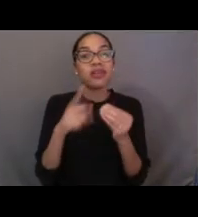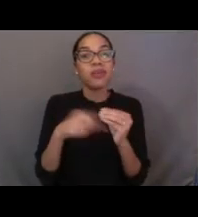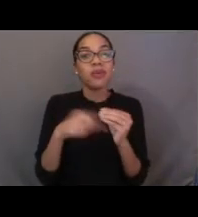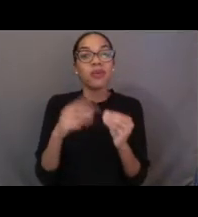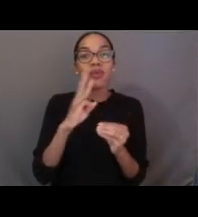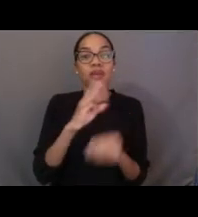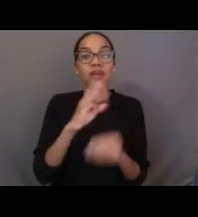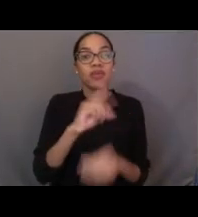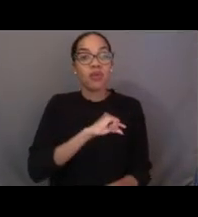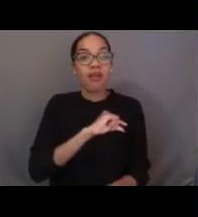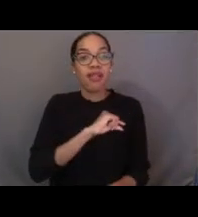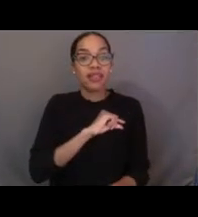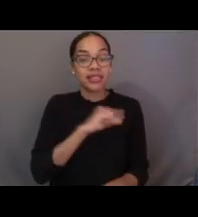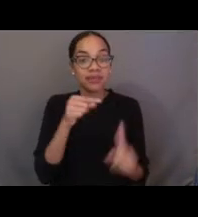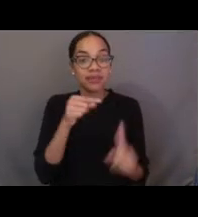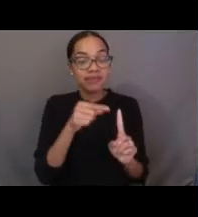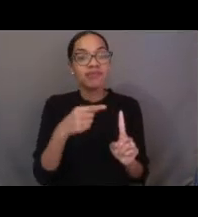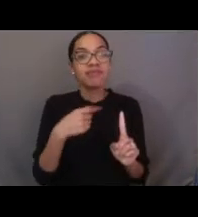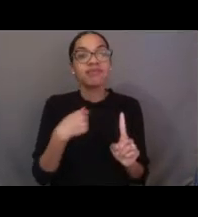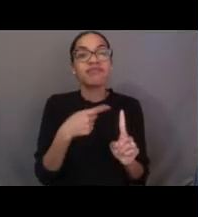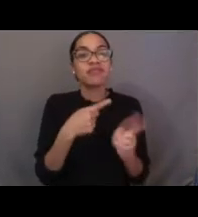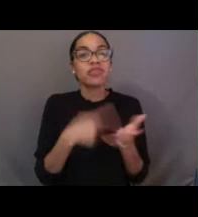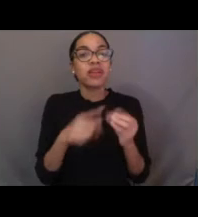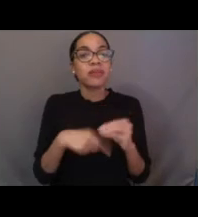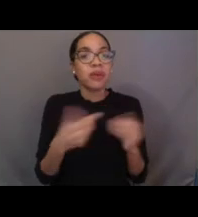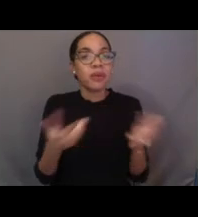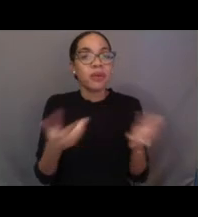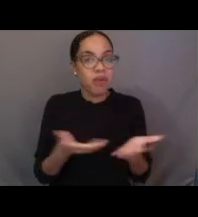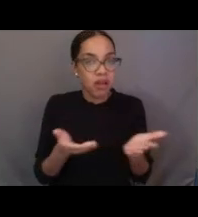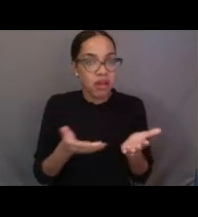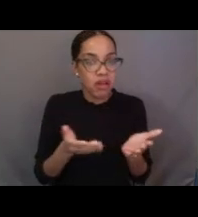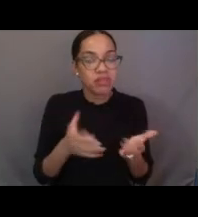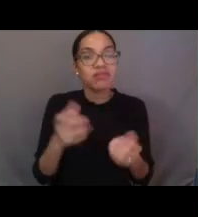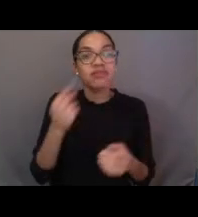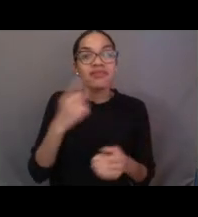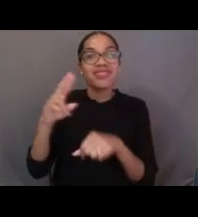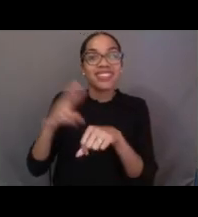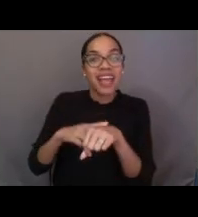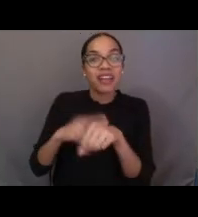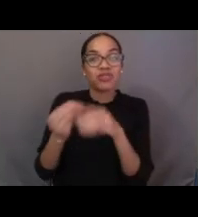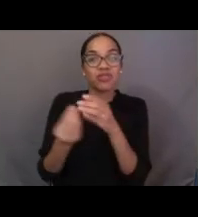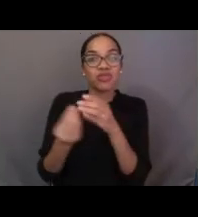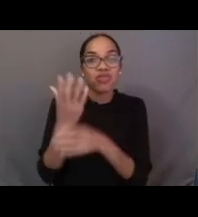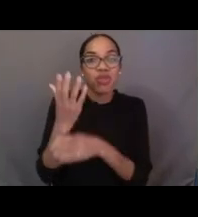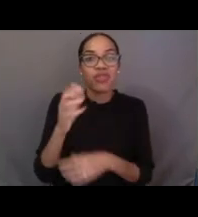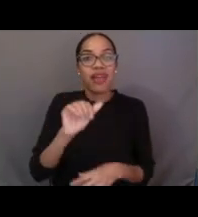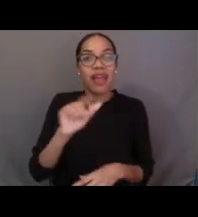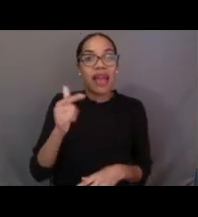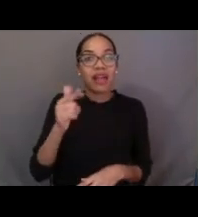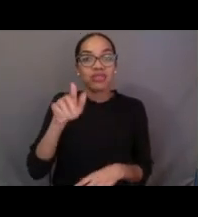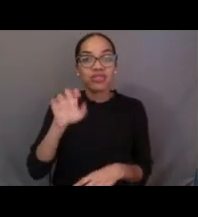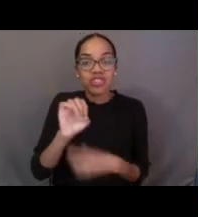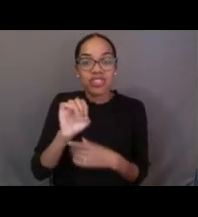I am talking more about the natural growth, like algae in water. What makes waters look green and marquee.